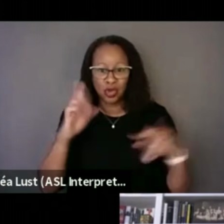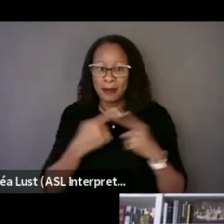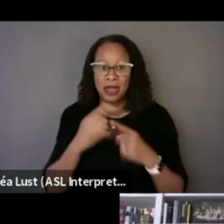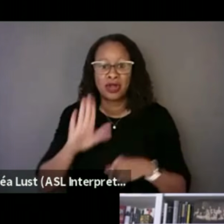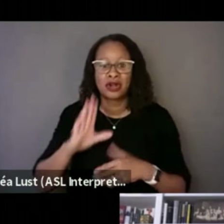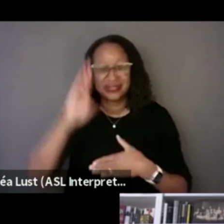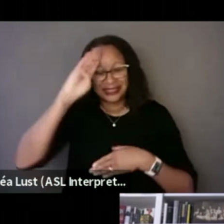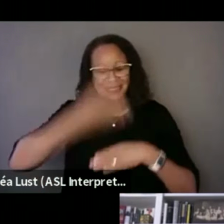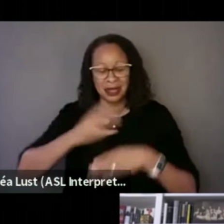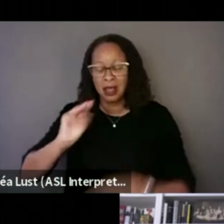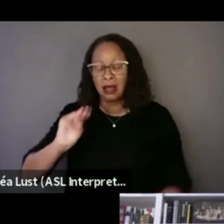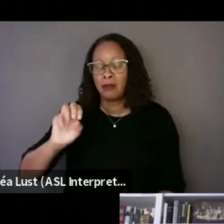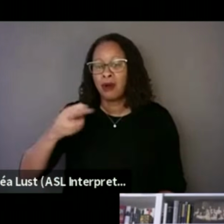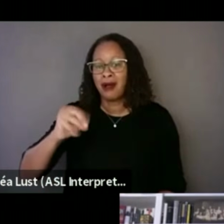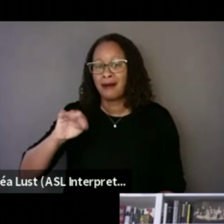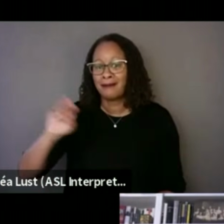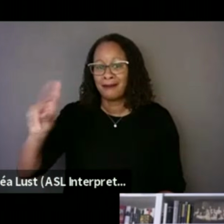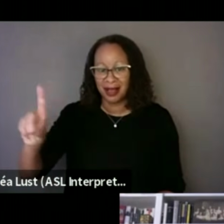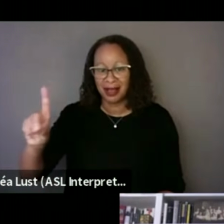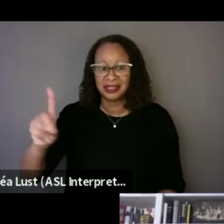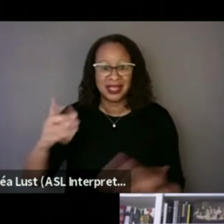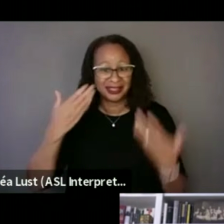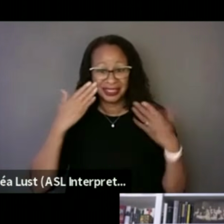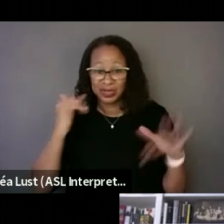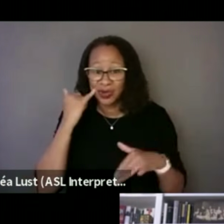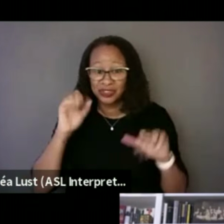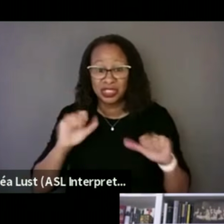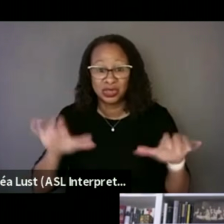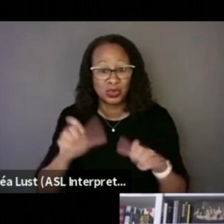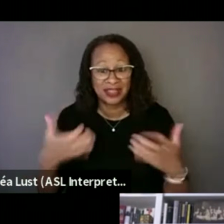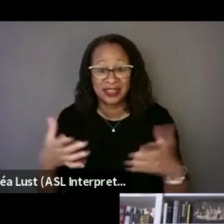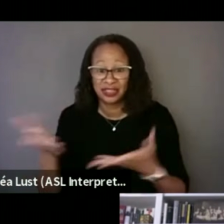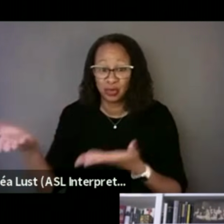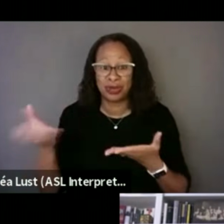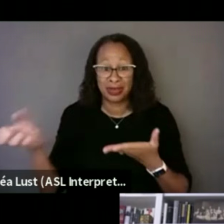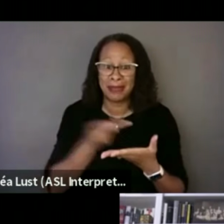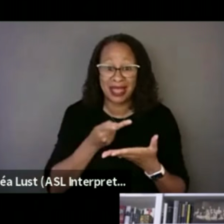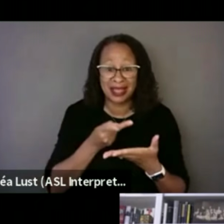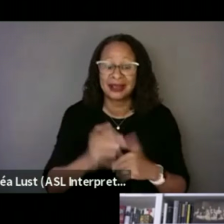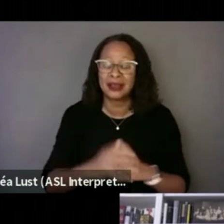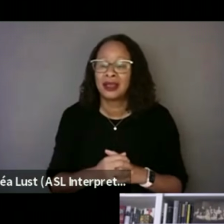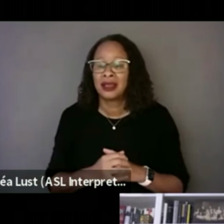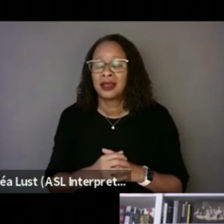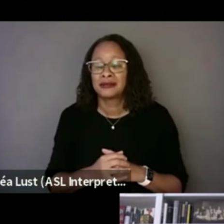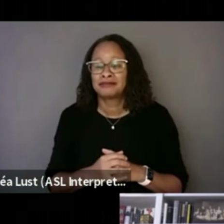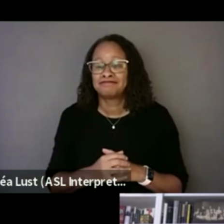Not knowing whether she can do anything to bring him back. You know, that impulse, I mean,